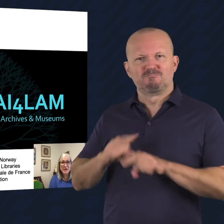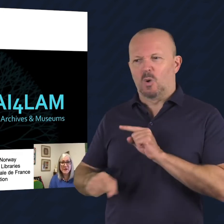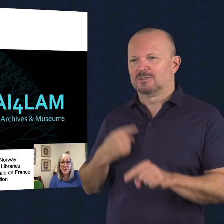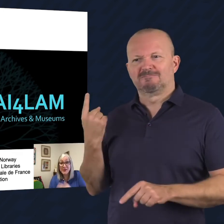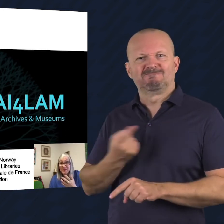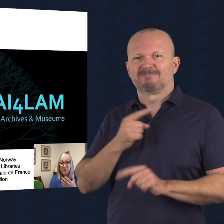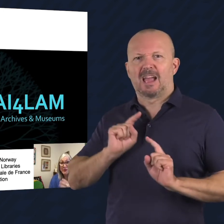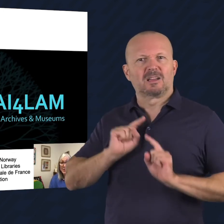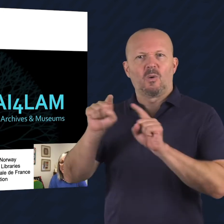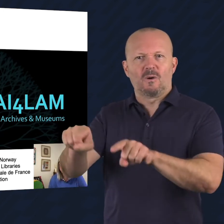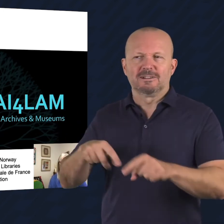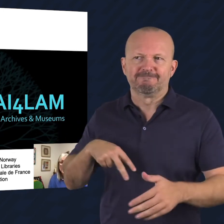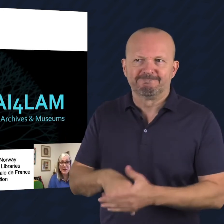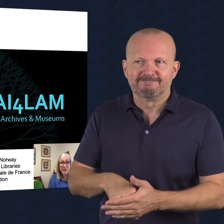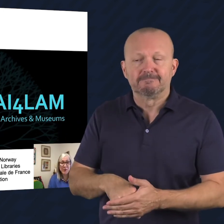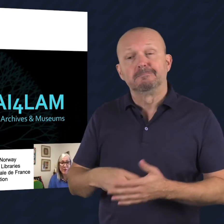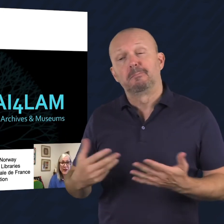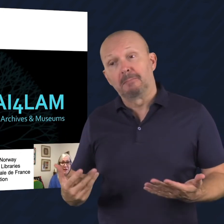which is a big shame that most of us couldn't make it.